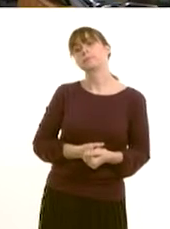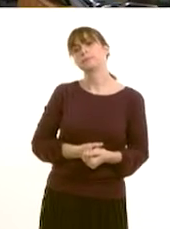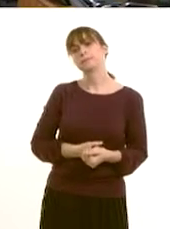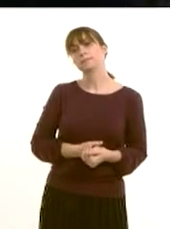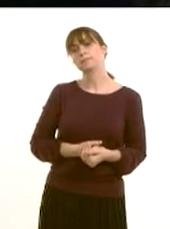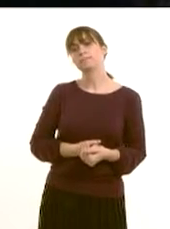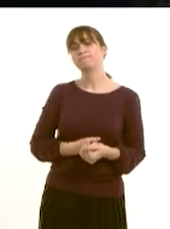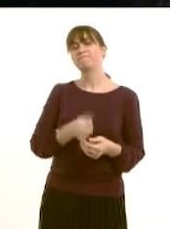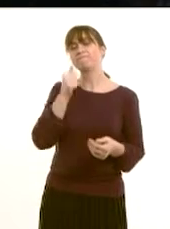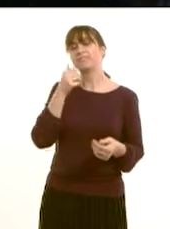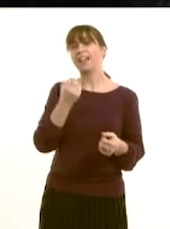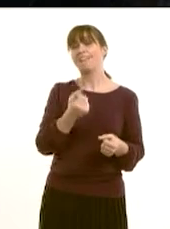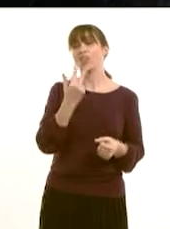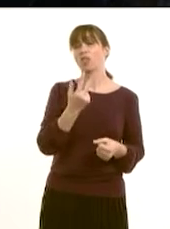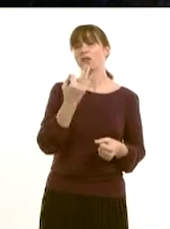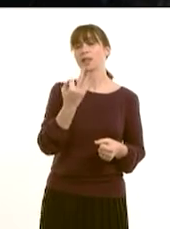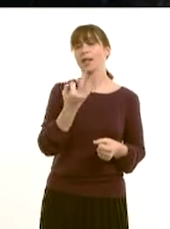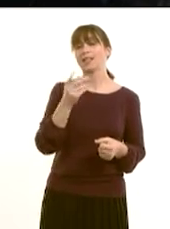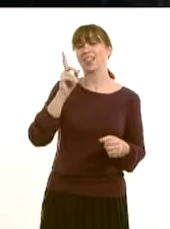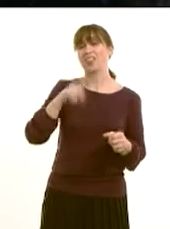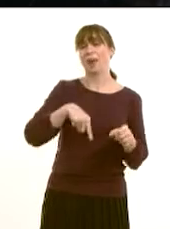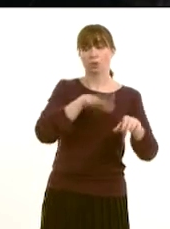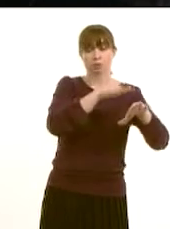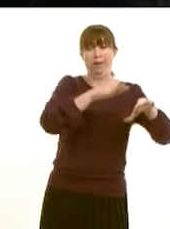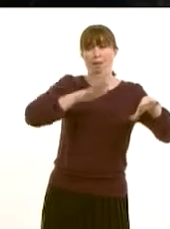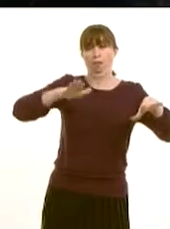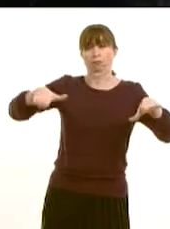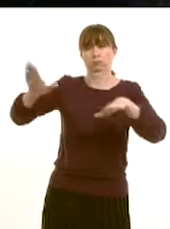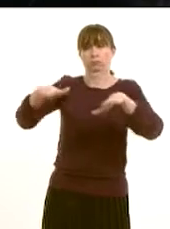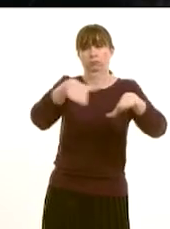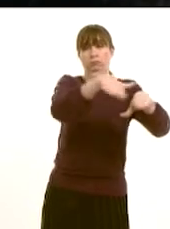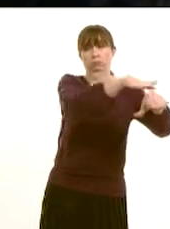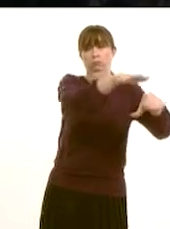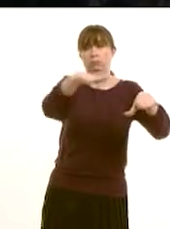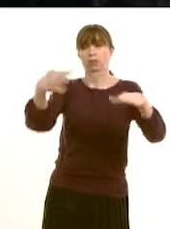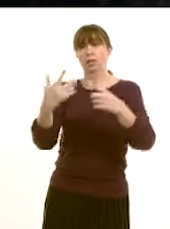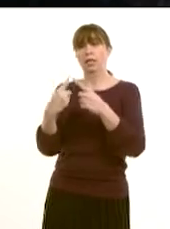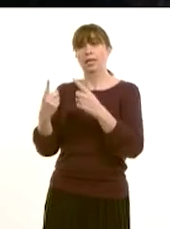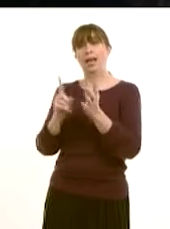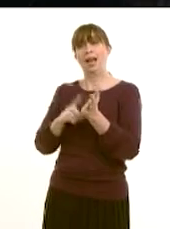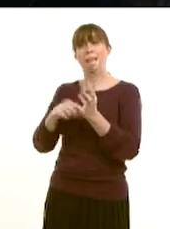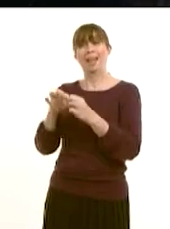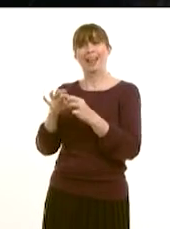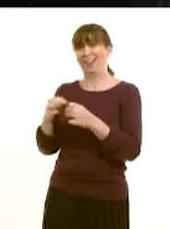Construction work on a 38,000-panel solar farm has started just outside the village of Llanvapley in my constituency.